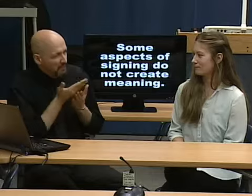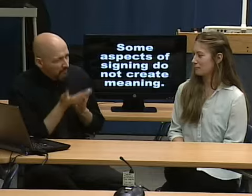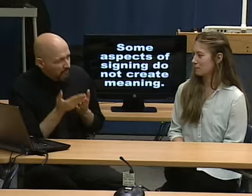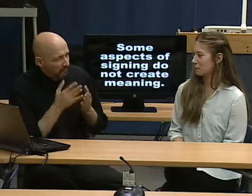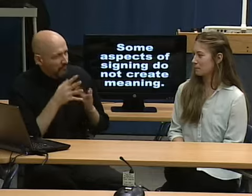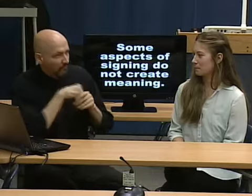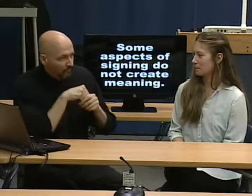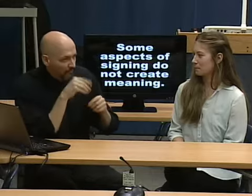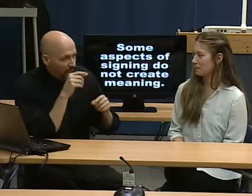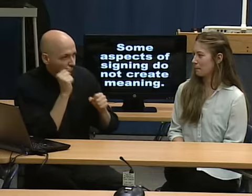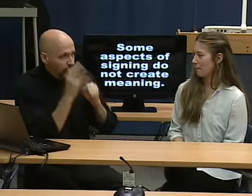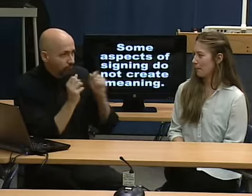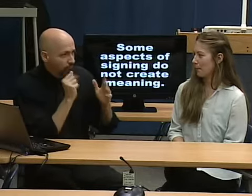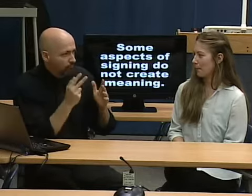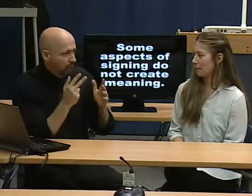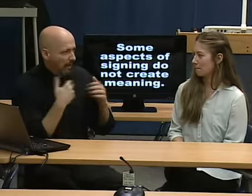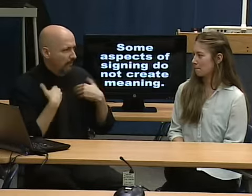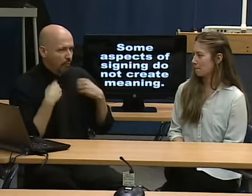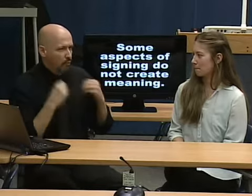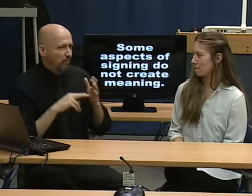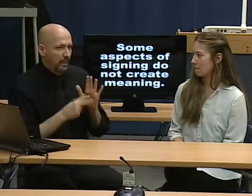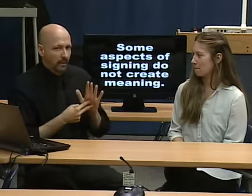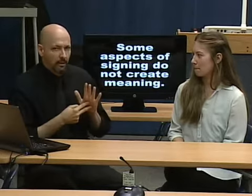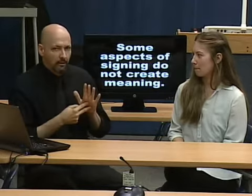Some parts of signing have no meaning.